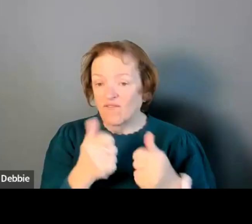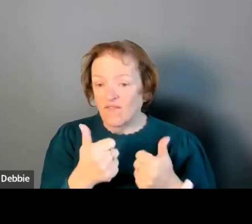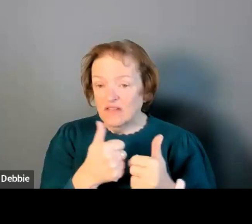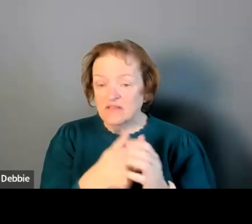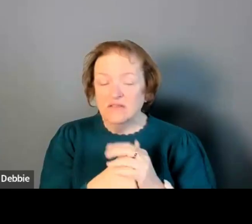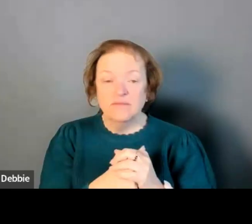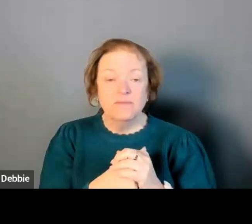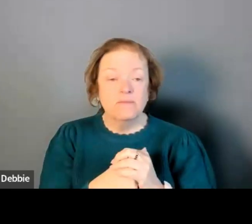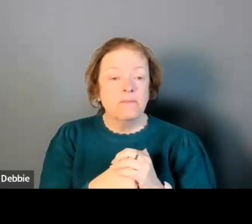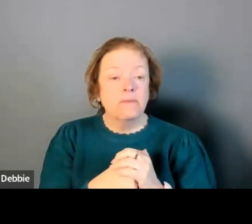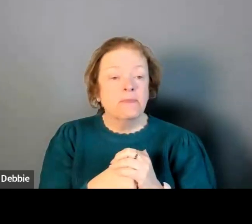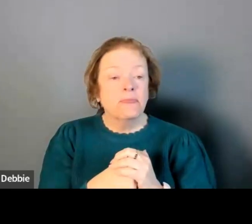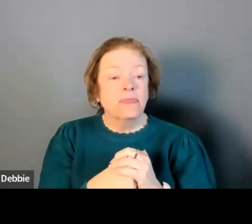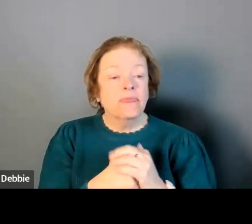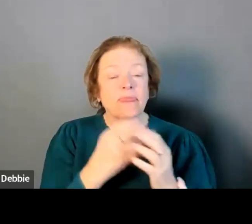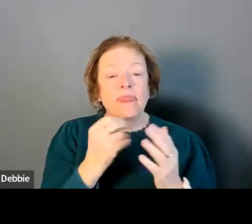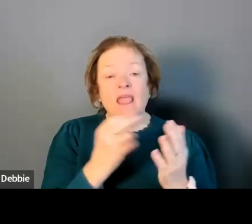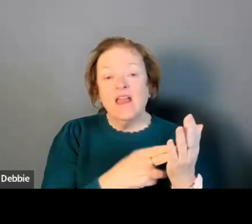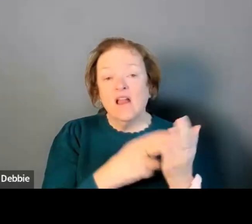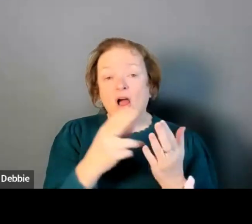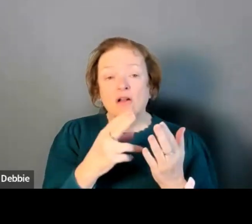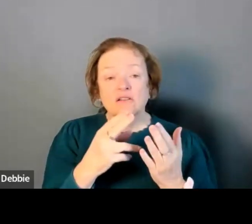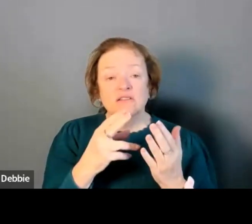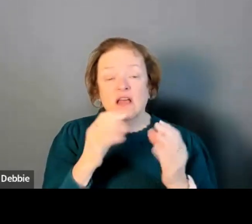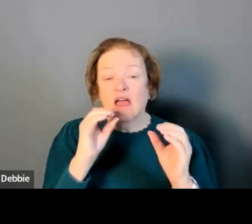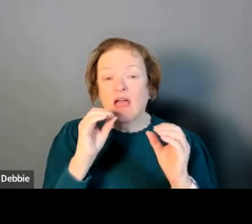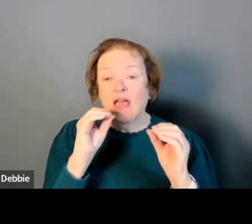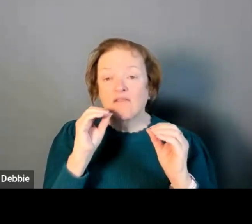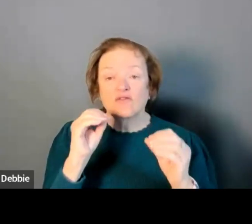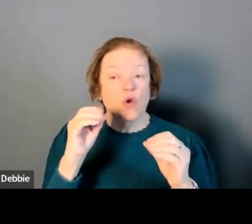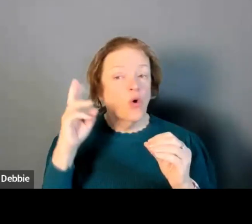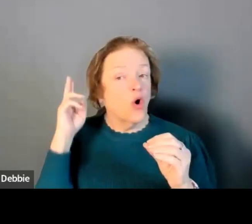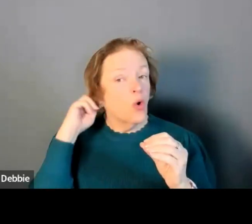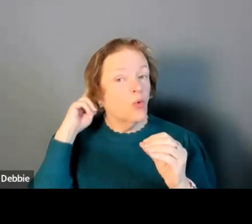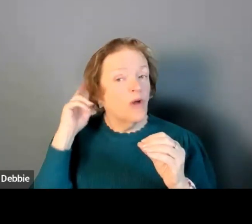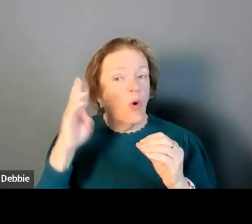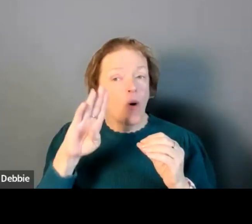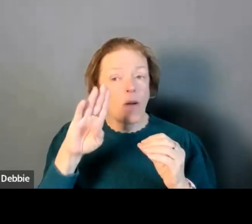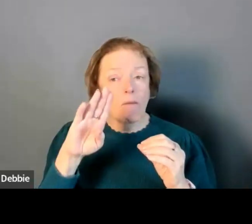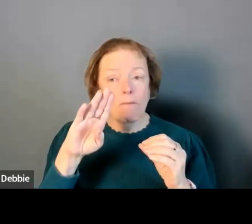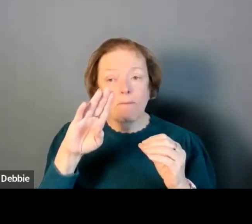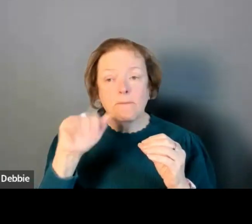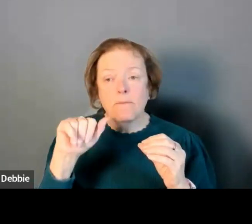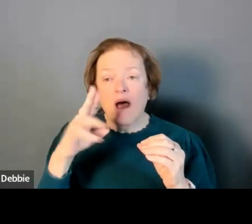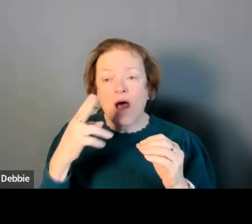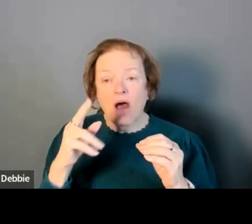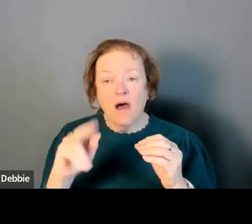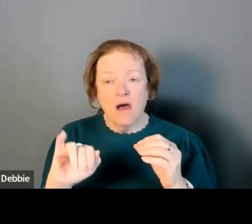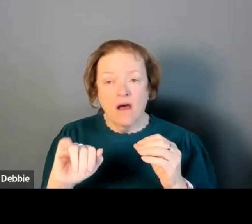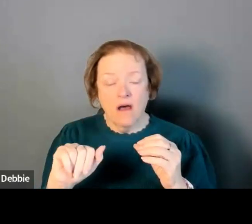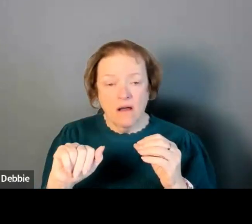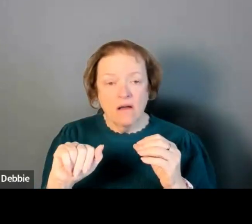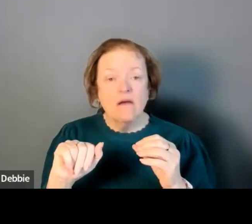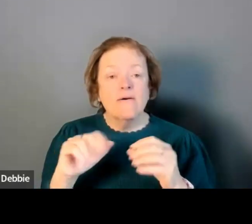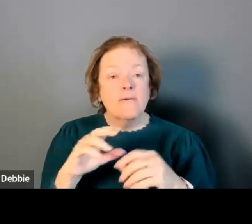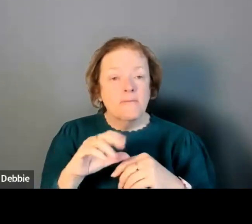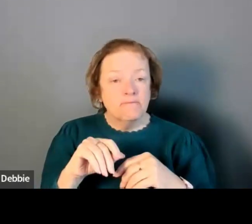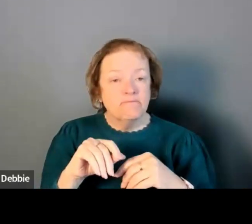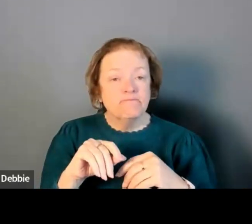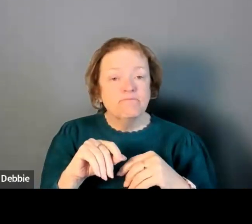I obviously do not have any cochlear implants or BAHAs, but I am hopeful that if you have questions about any troubleshooting,